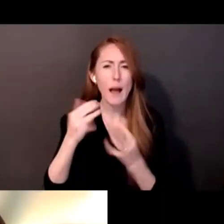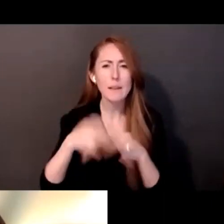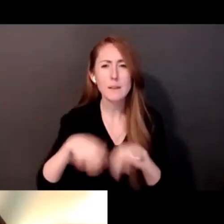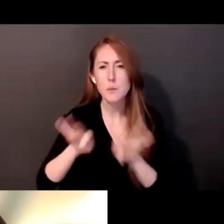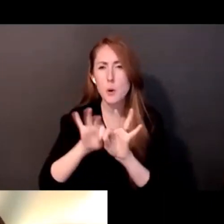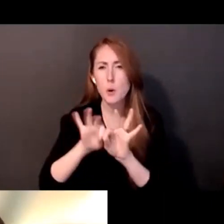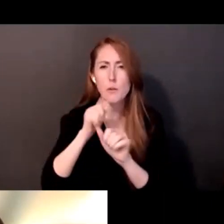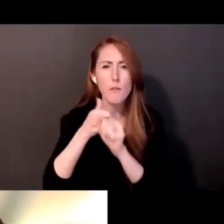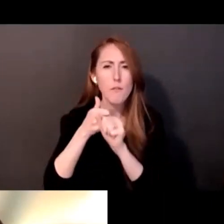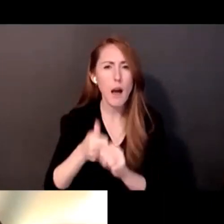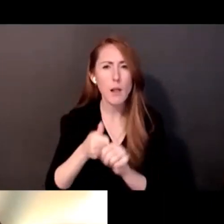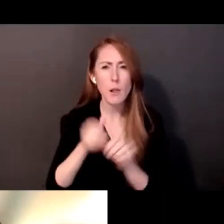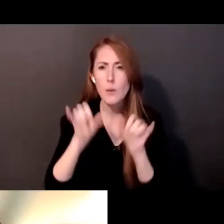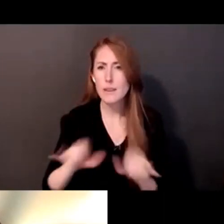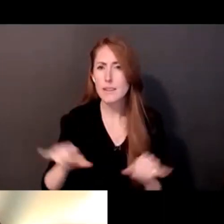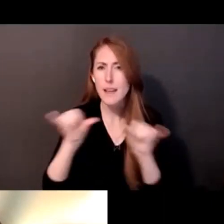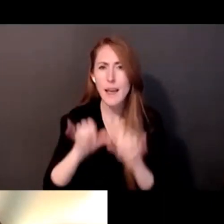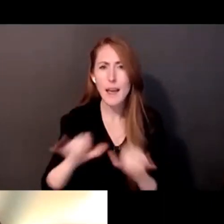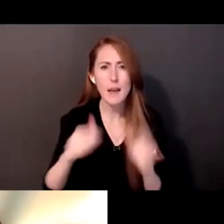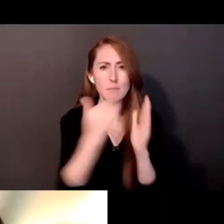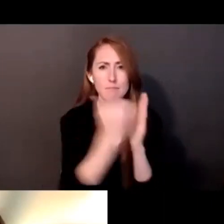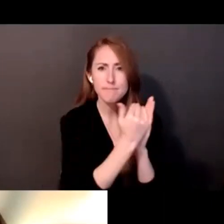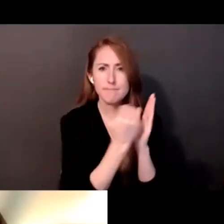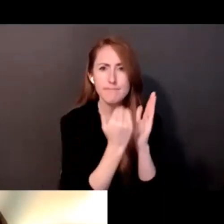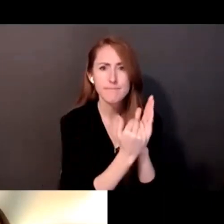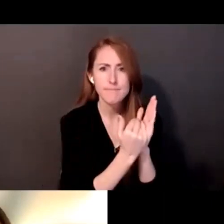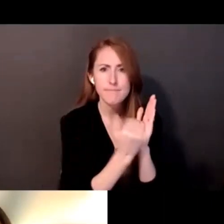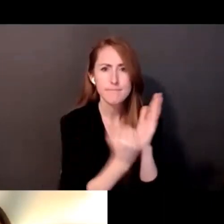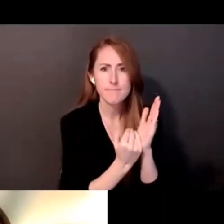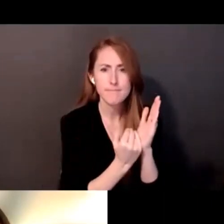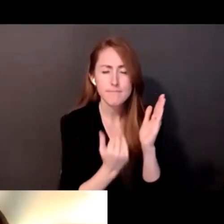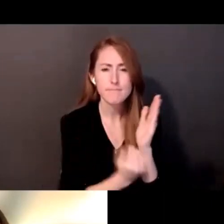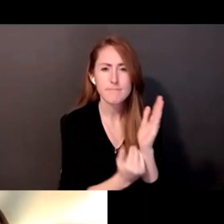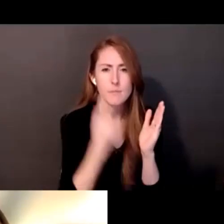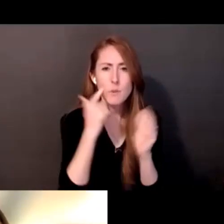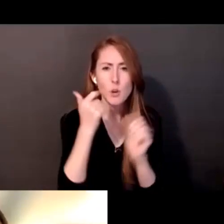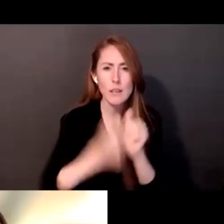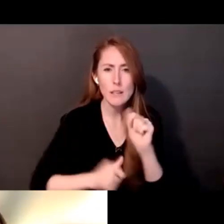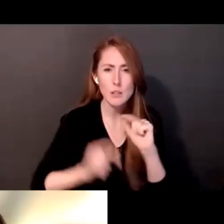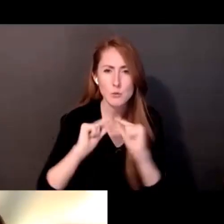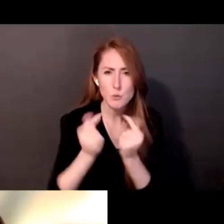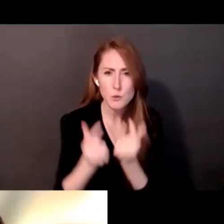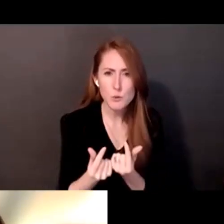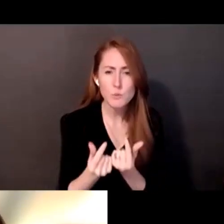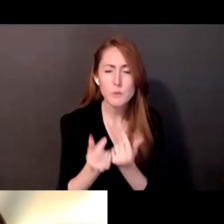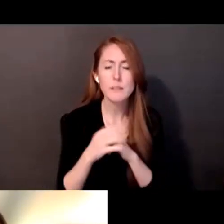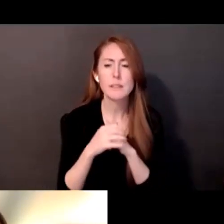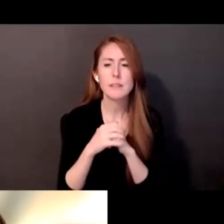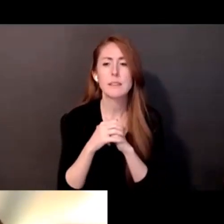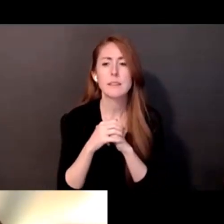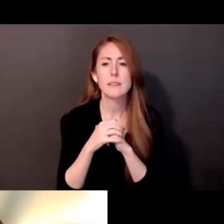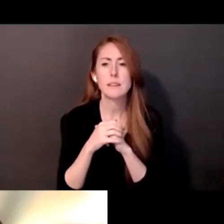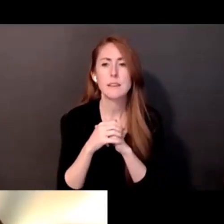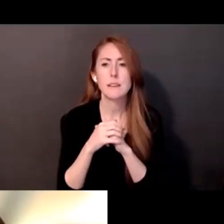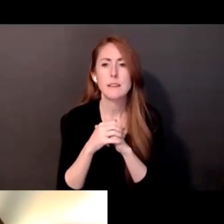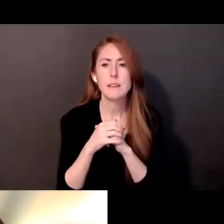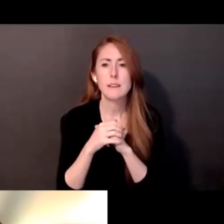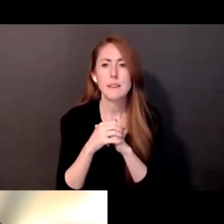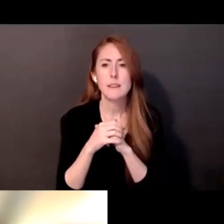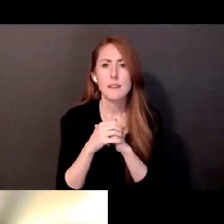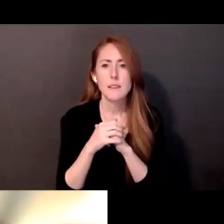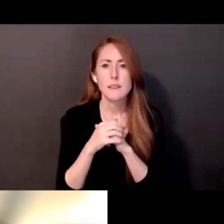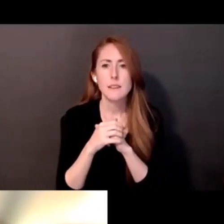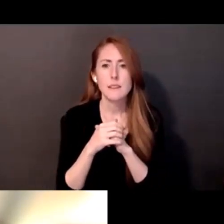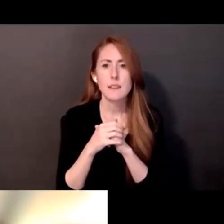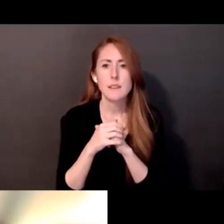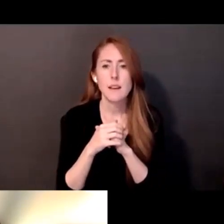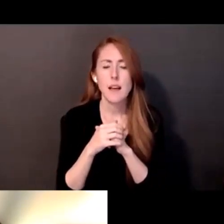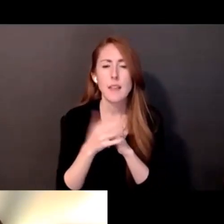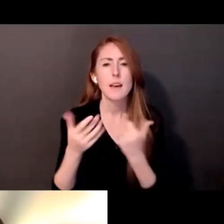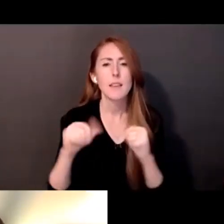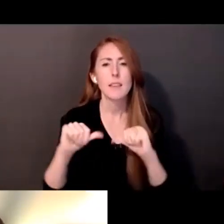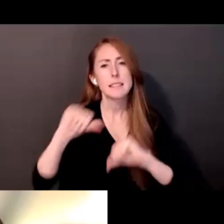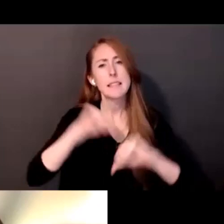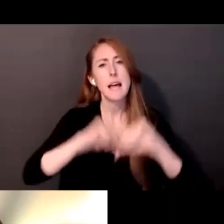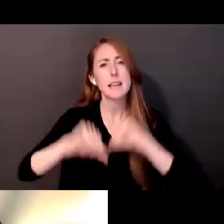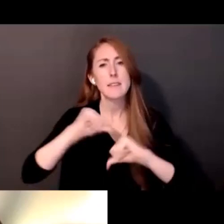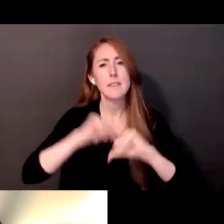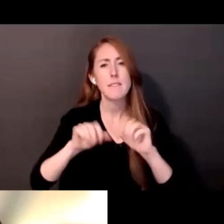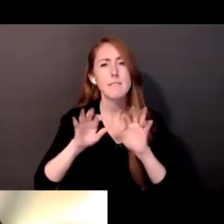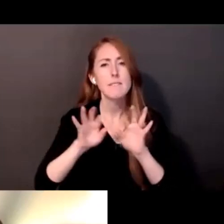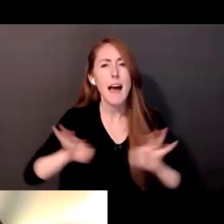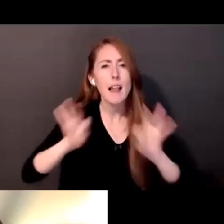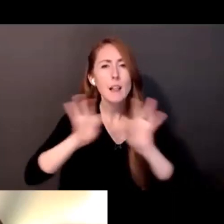and to have the scientific value of the focus group.